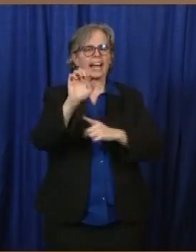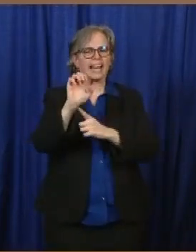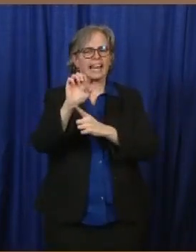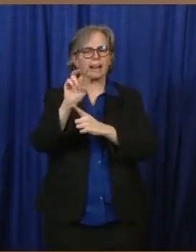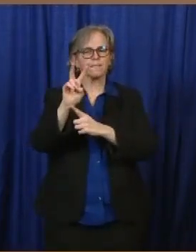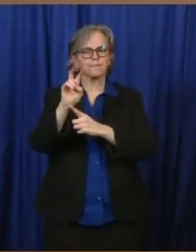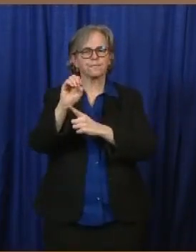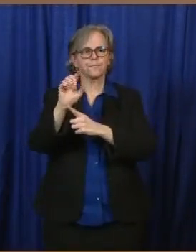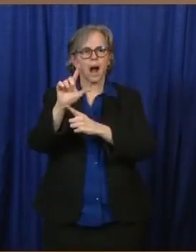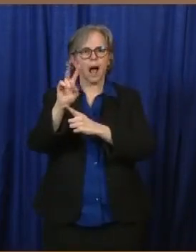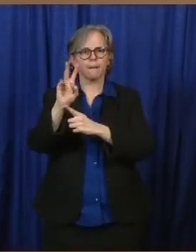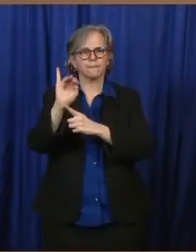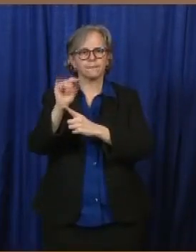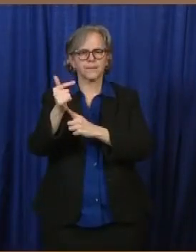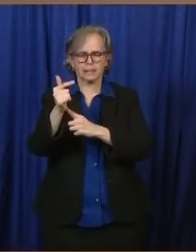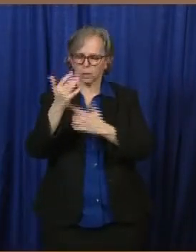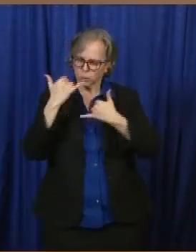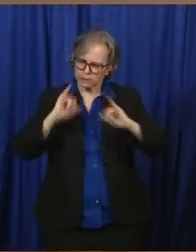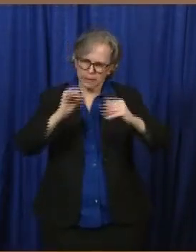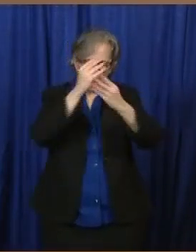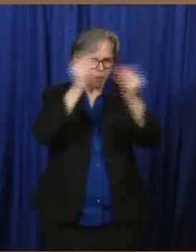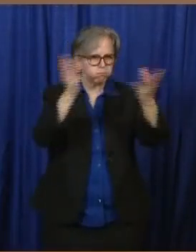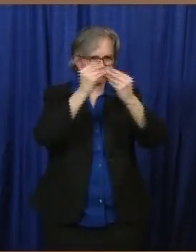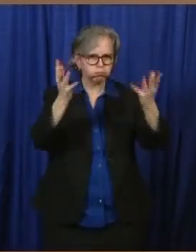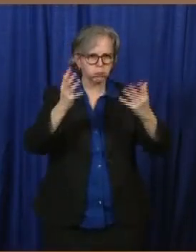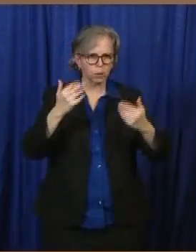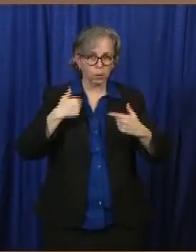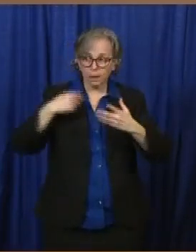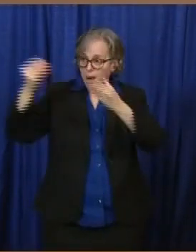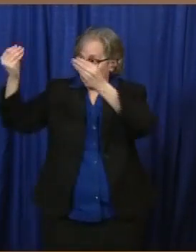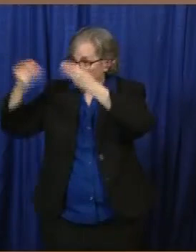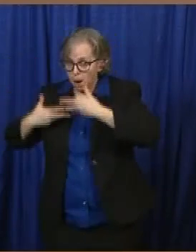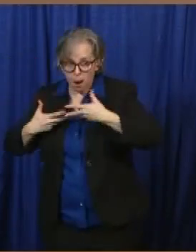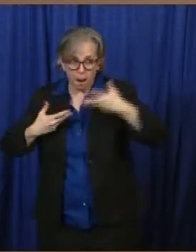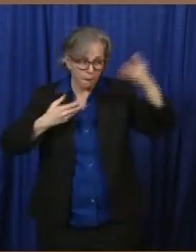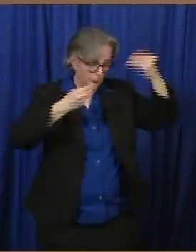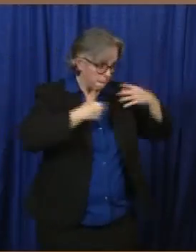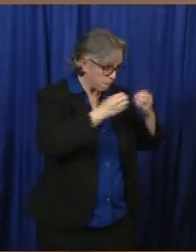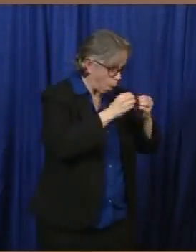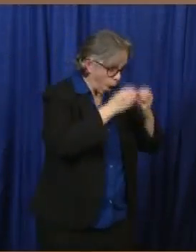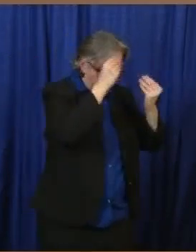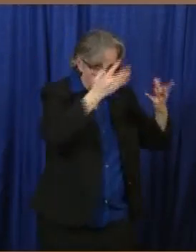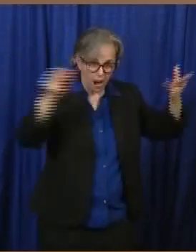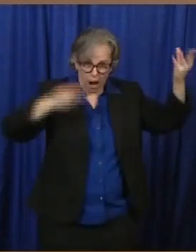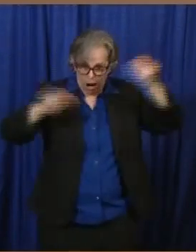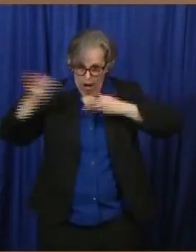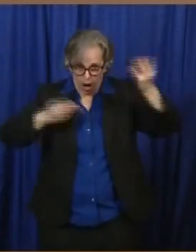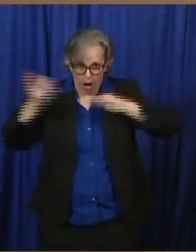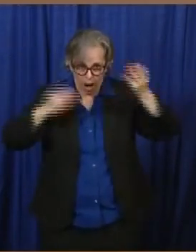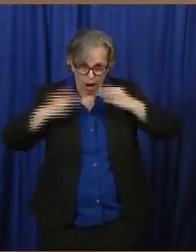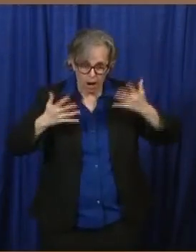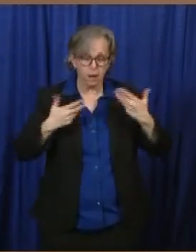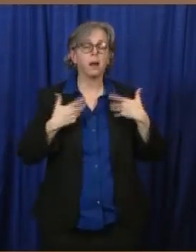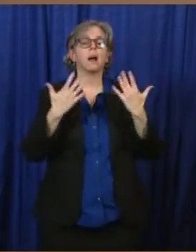GOVERNOR ASSIGNED US A PLAN IS SOUND LIKE THERE IS JUST THIS FINISHING LINE AND THE FACT THERE ISN'T. IN FACT, WE ARE BUILDING AND EVOLVING BUT WE WILL SHARE WITH